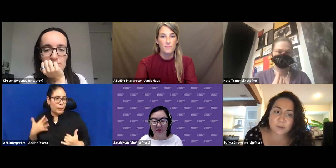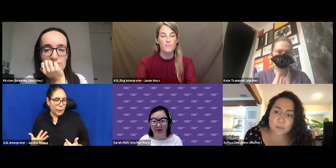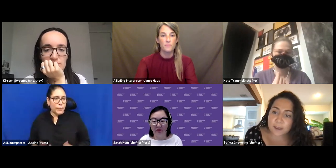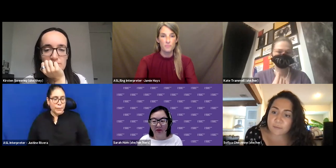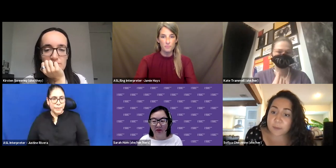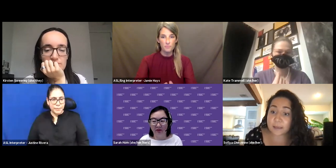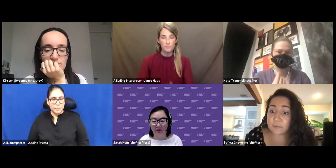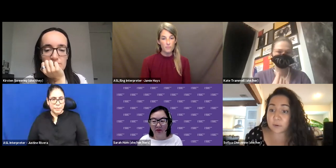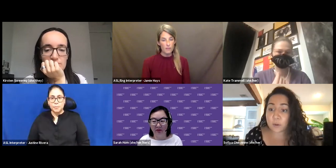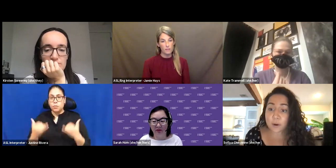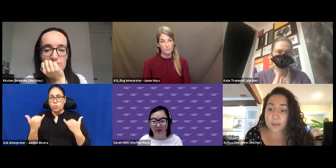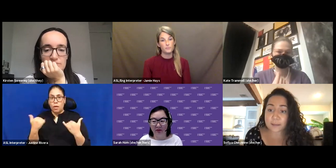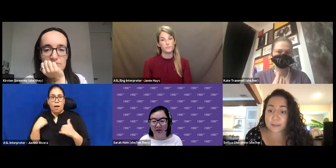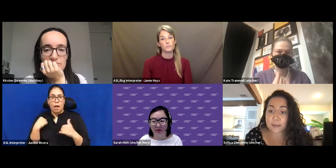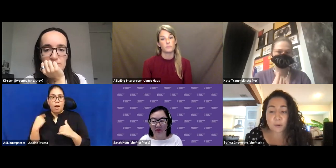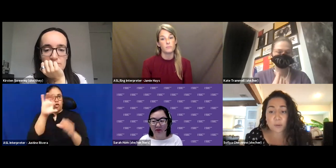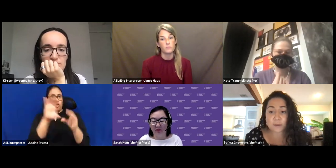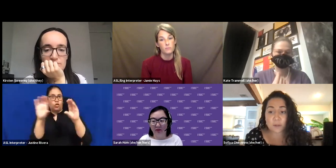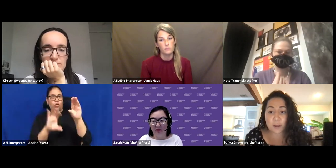zooming in from Hicksville, New York. That's the suburbs of Long